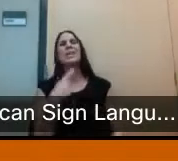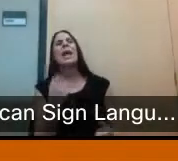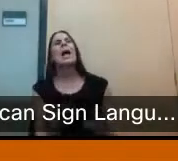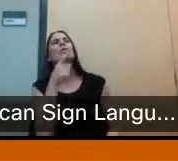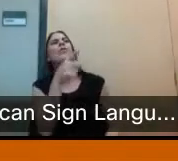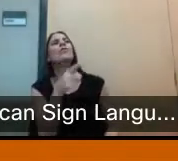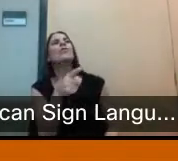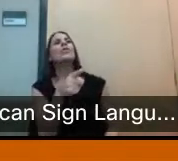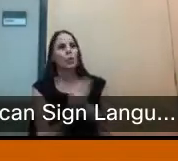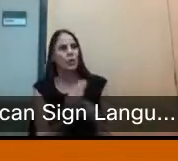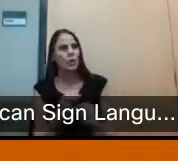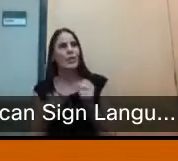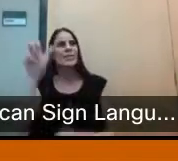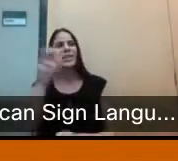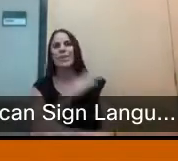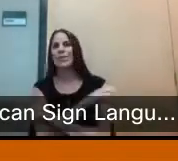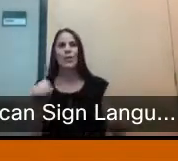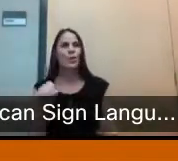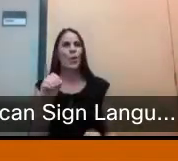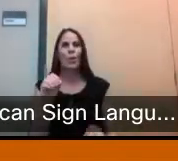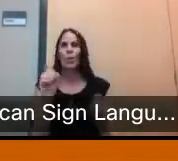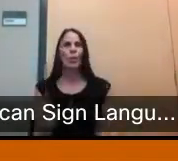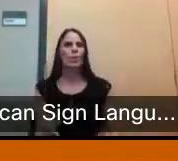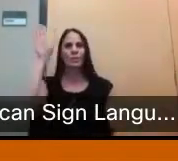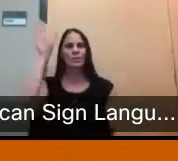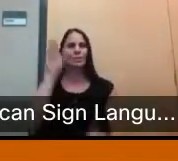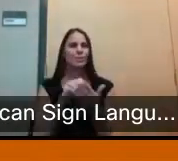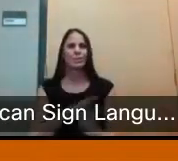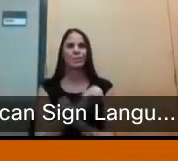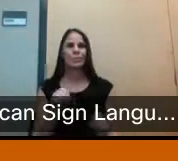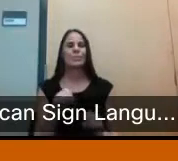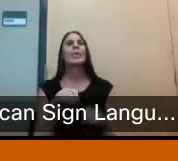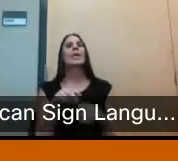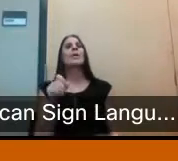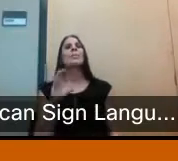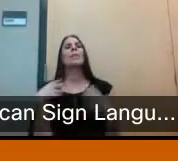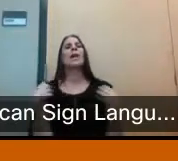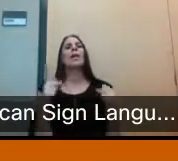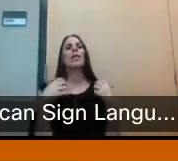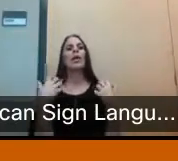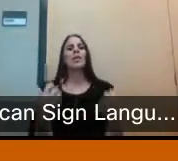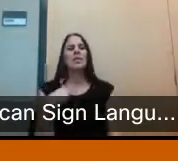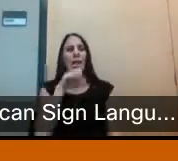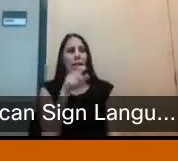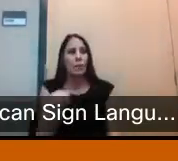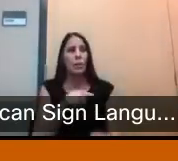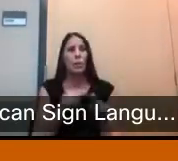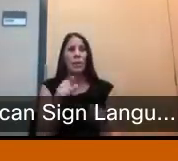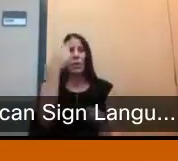No hands call. And especially in a public health audience, like, I love you all, but like, you think about public health and the specific things